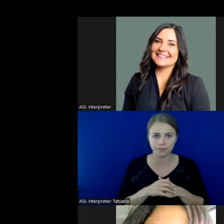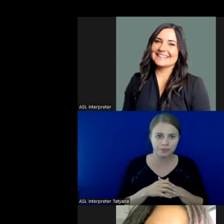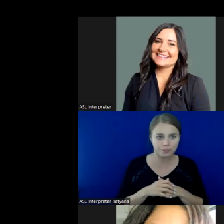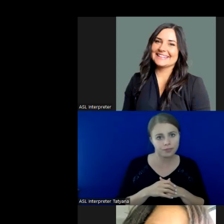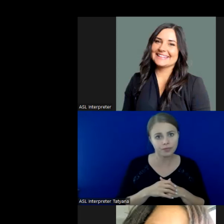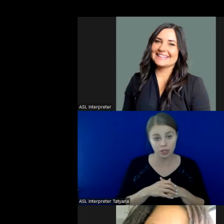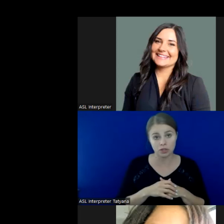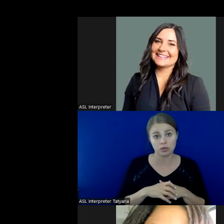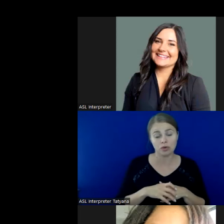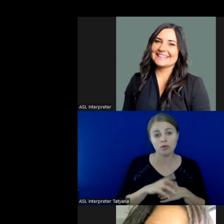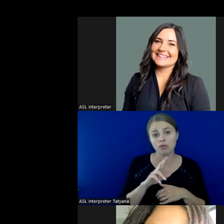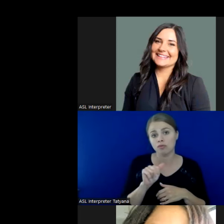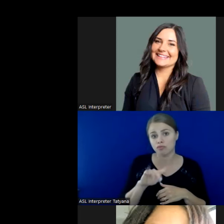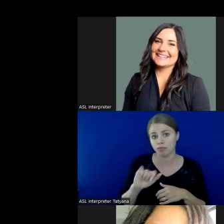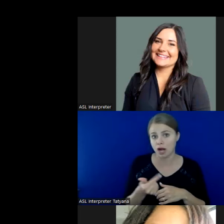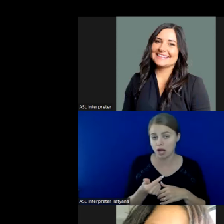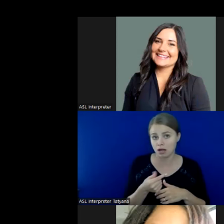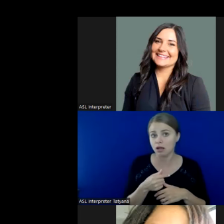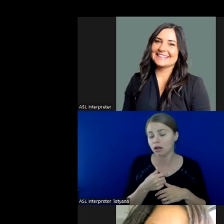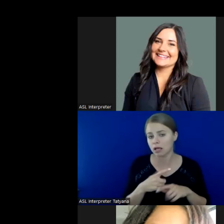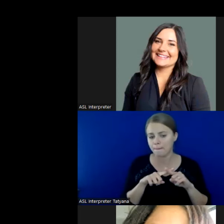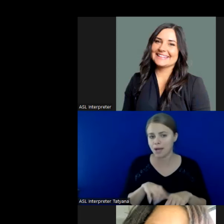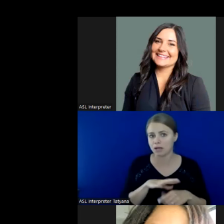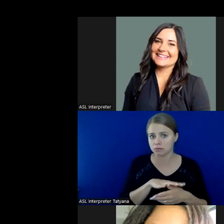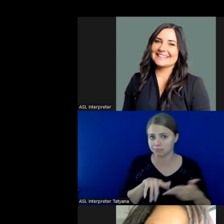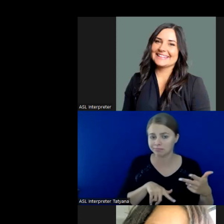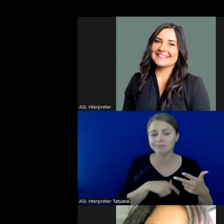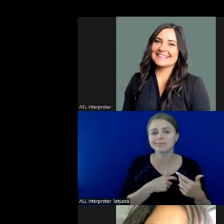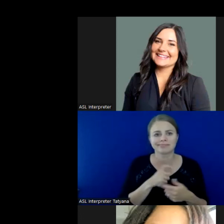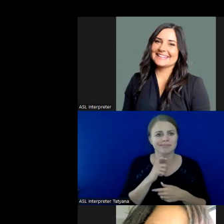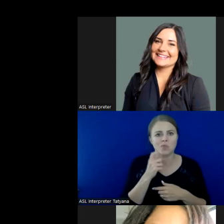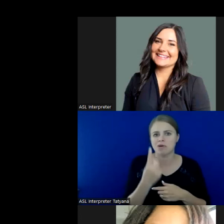So, based upon those things, I gave a rating of 1 star for that EEAAP.